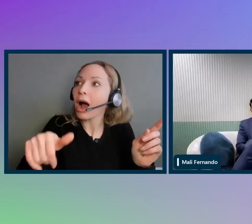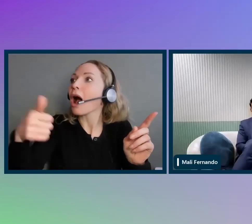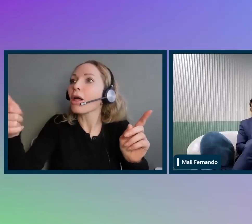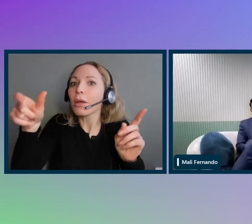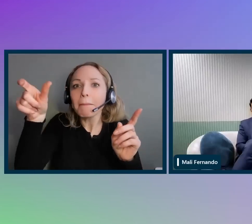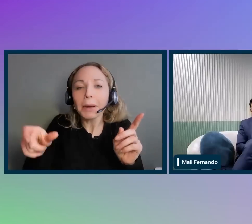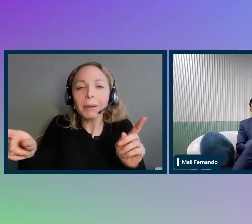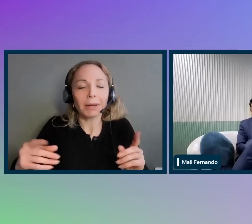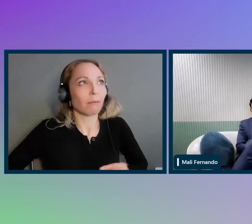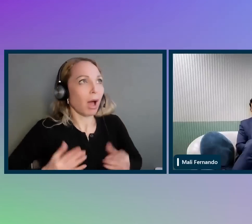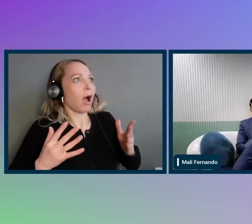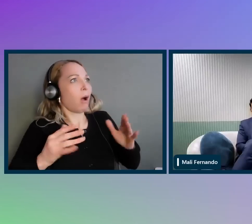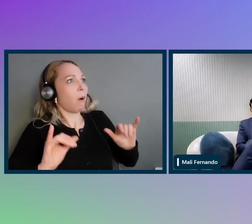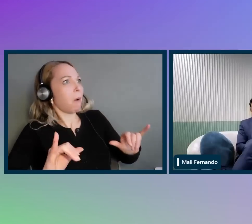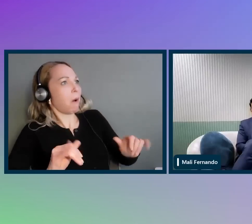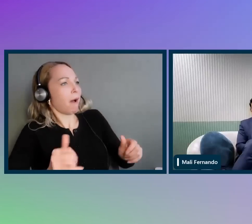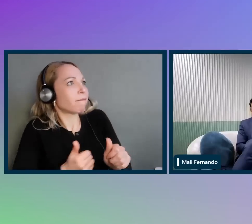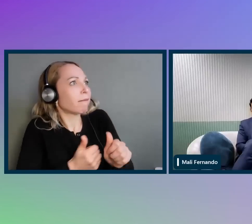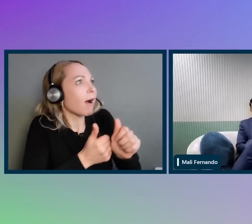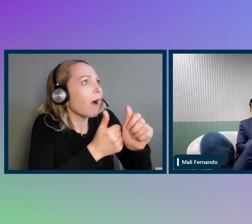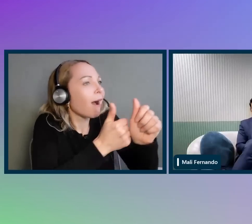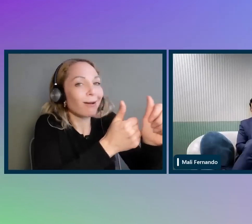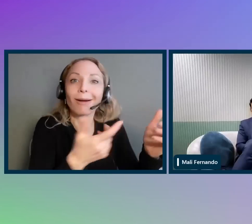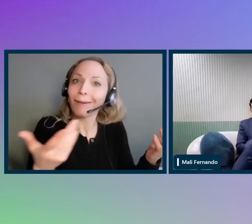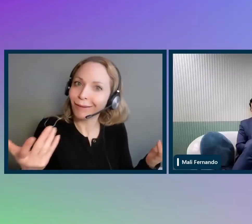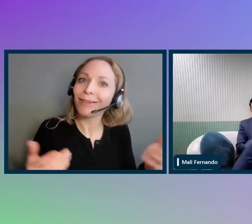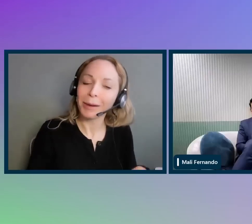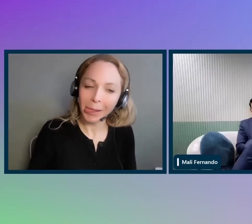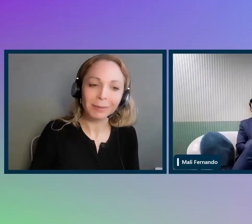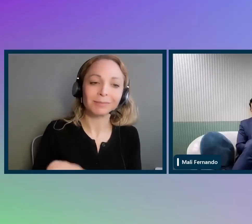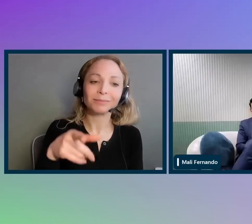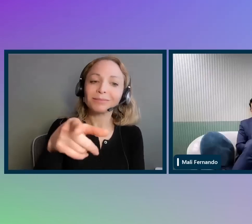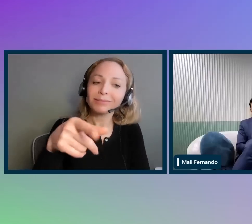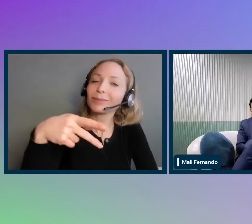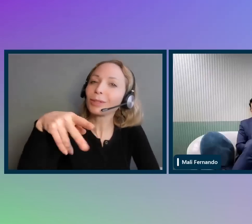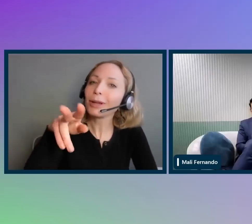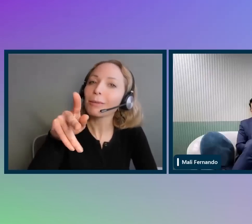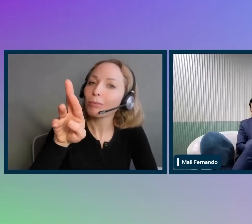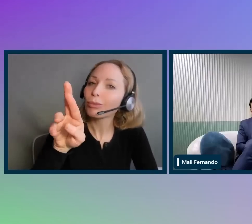I'll add to your story, Mali. So I was in Dubai recently